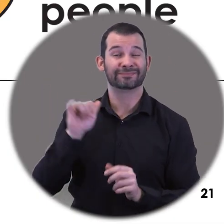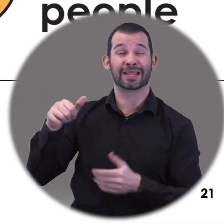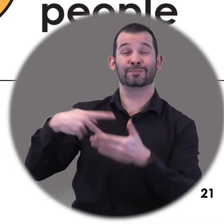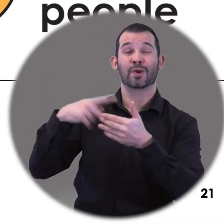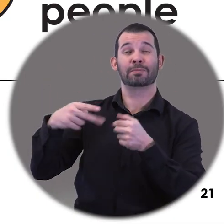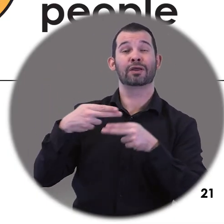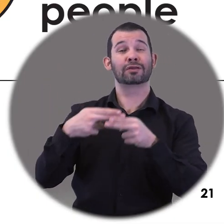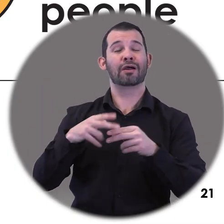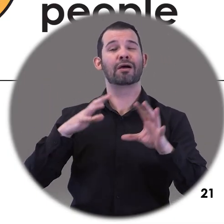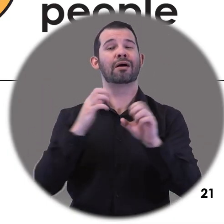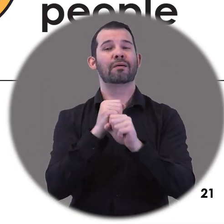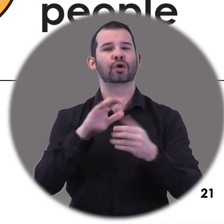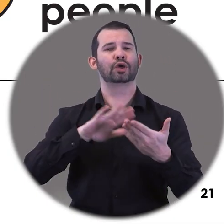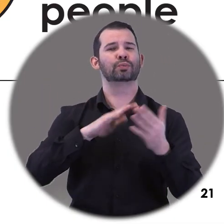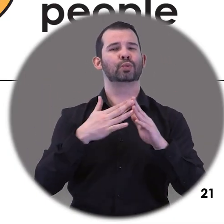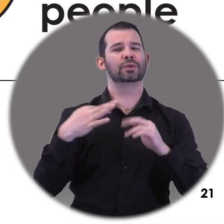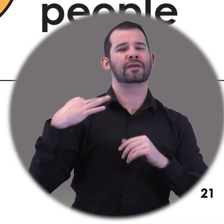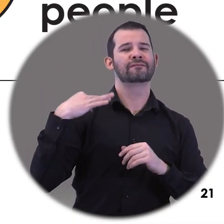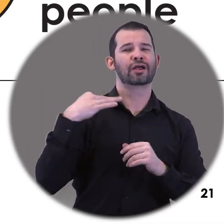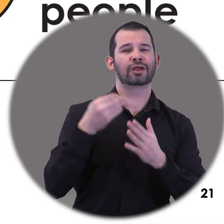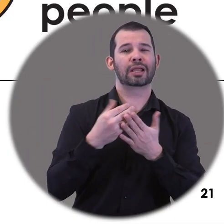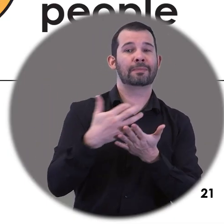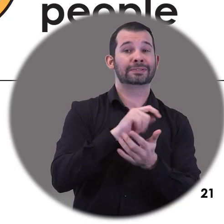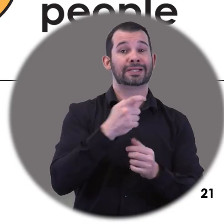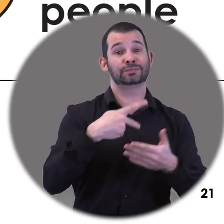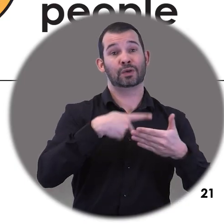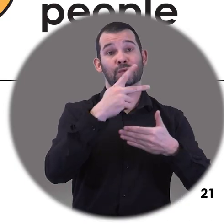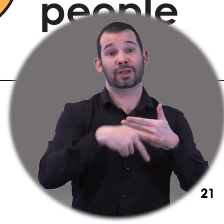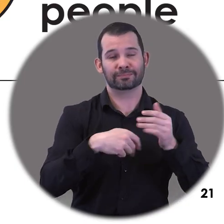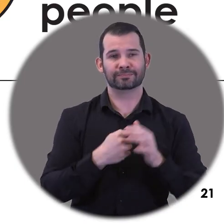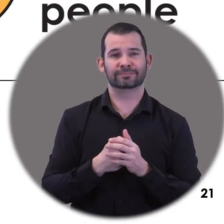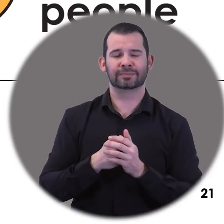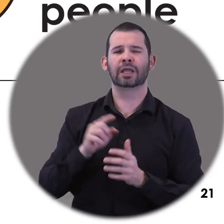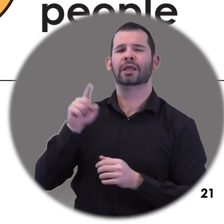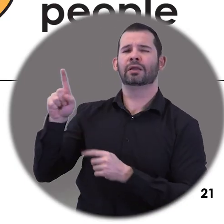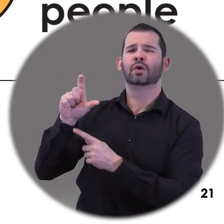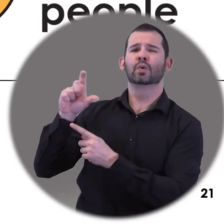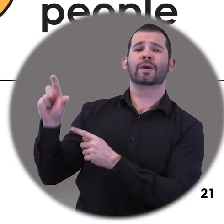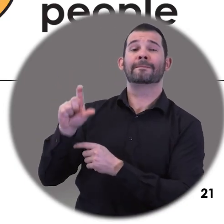The program is called the Community Volunteer Income Tax Program.